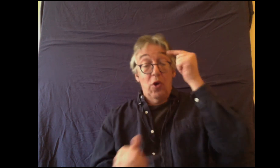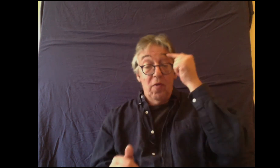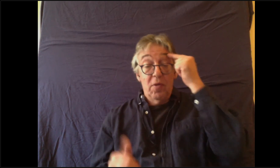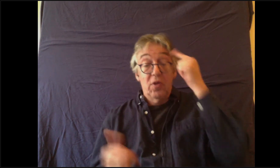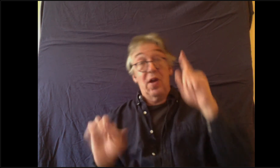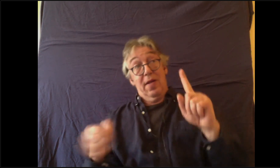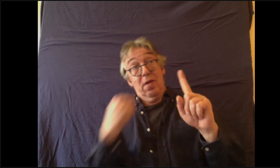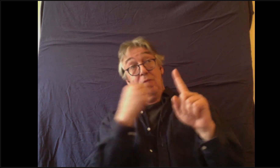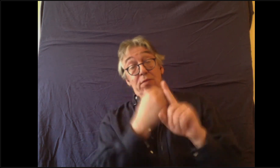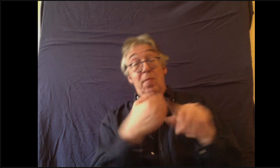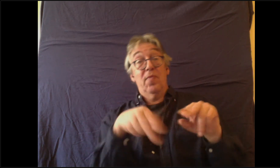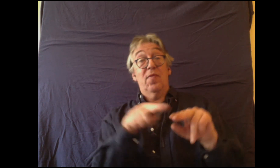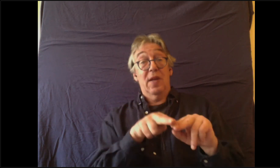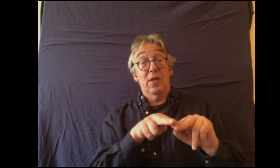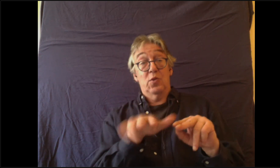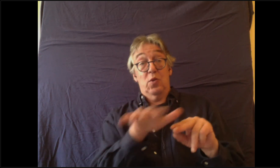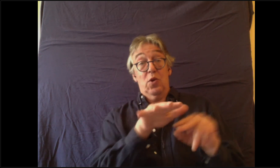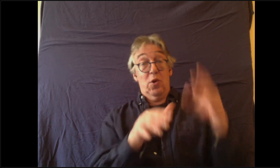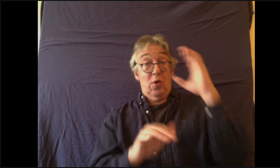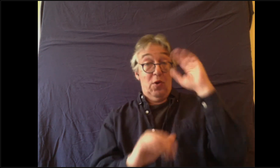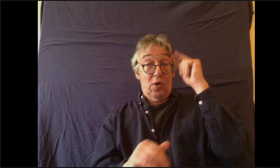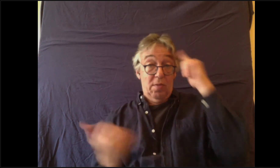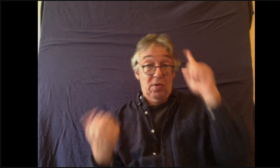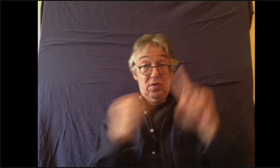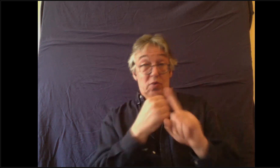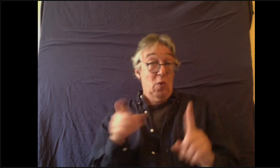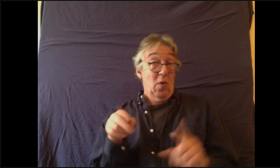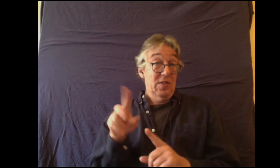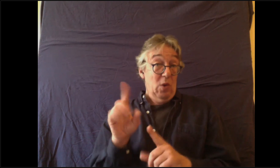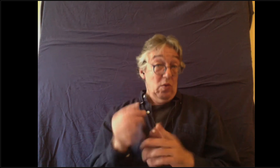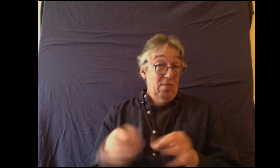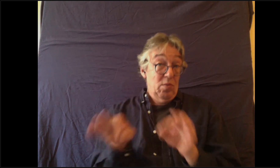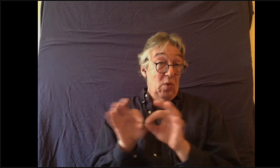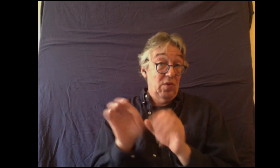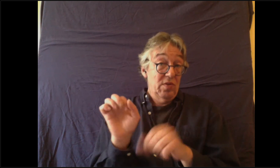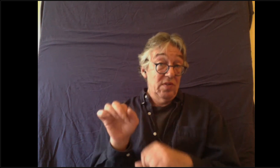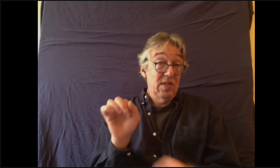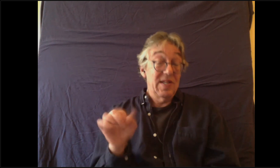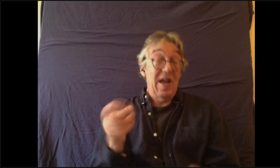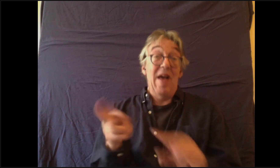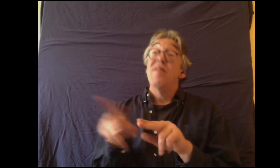And if we can sort of have them onboard on disability issues also